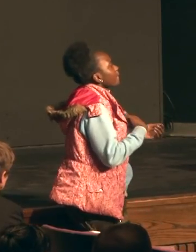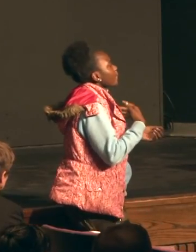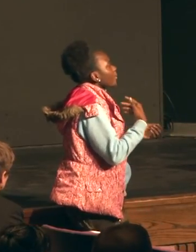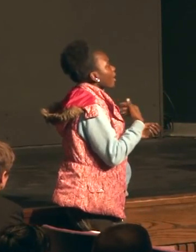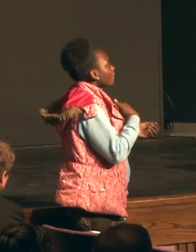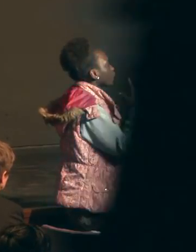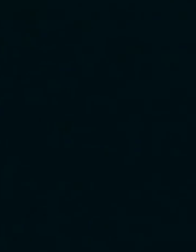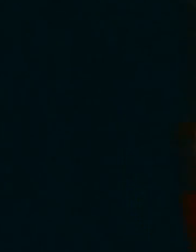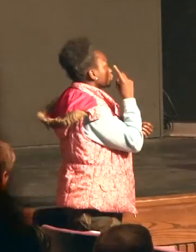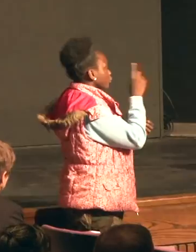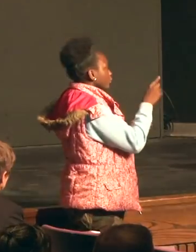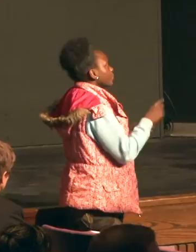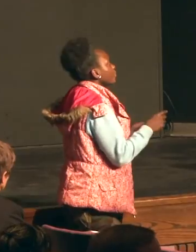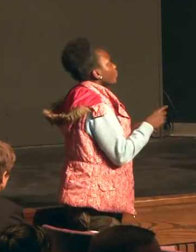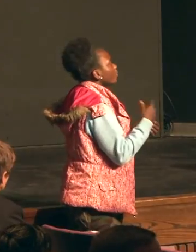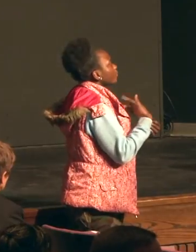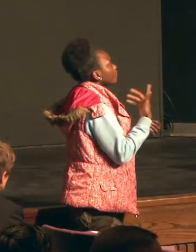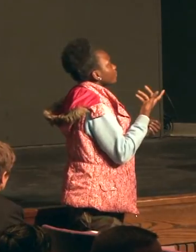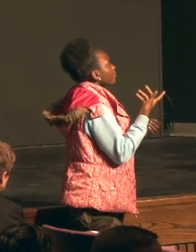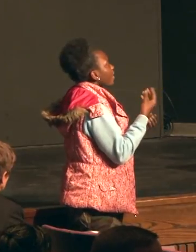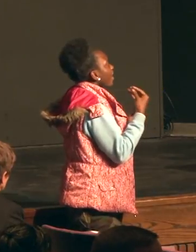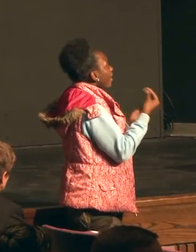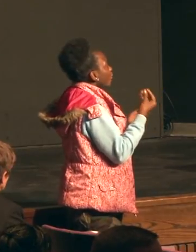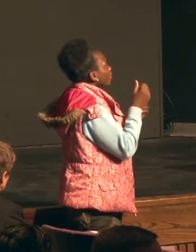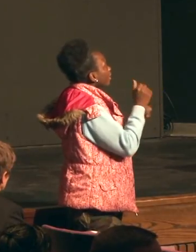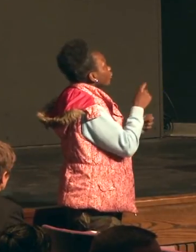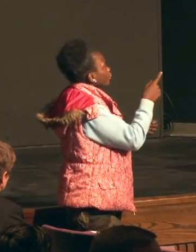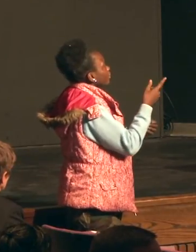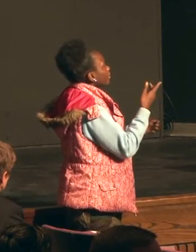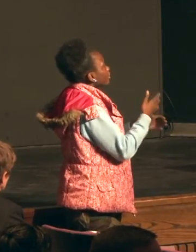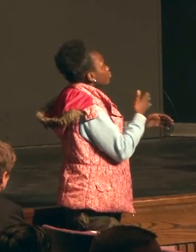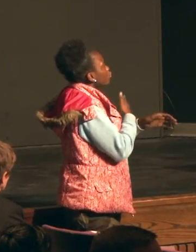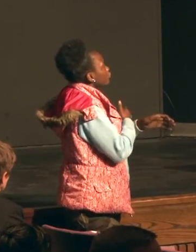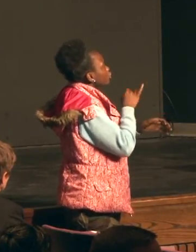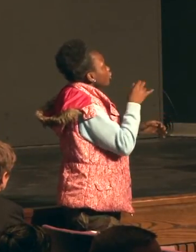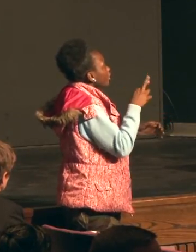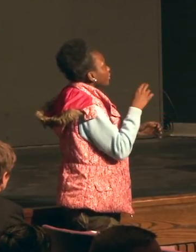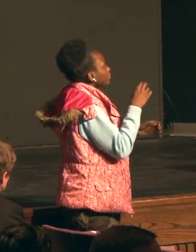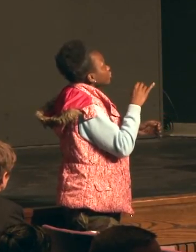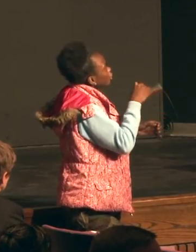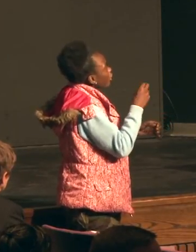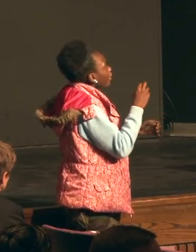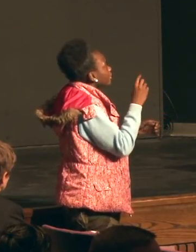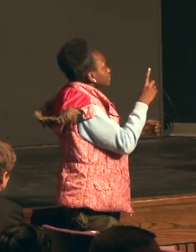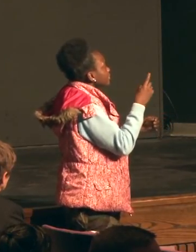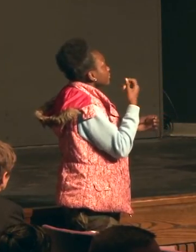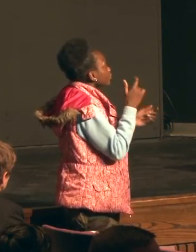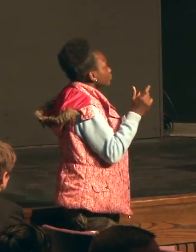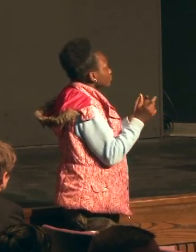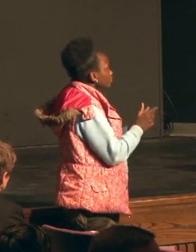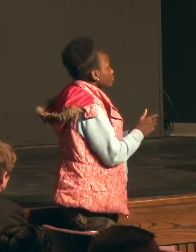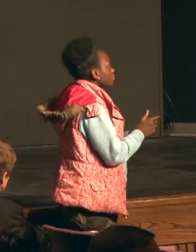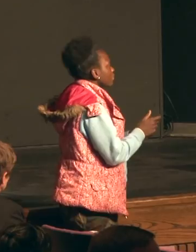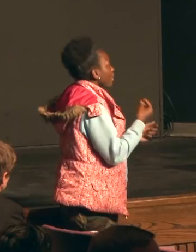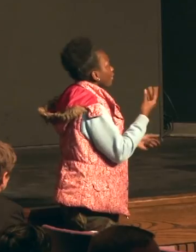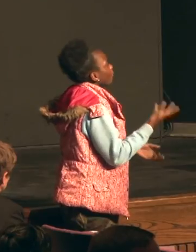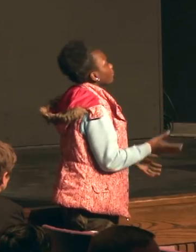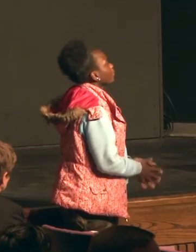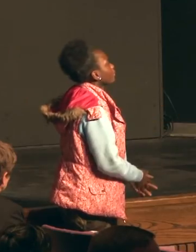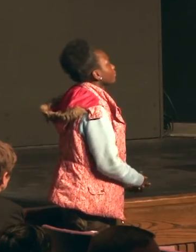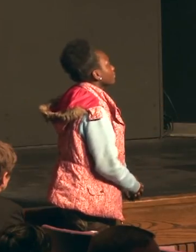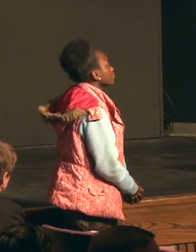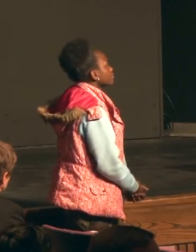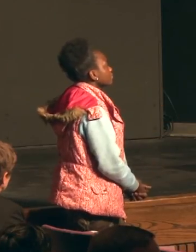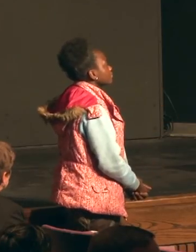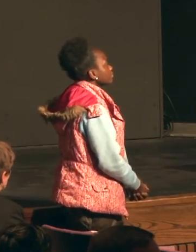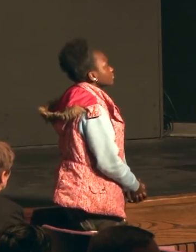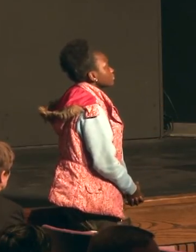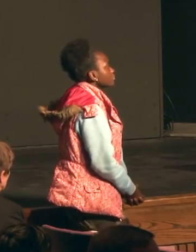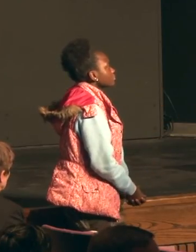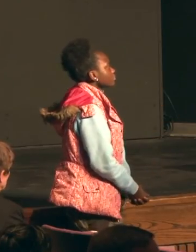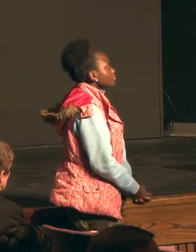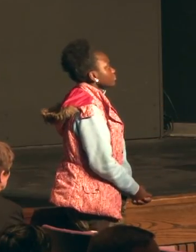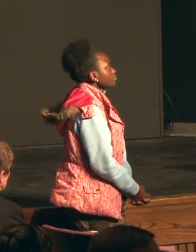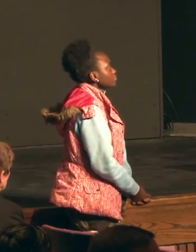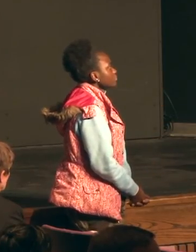junior NAD in my school. Can you tell me how can you, you know, improve the situation in